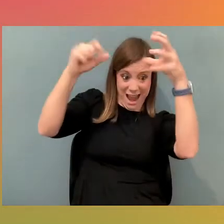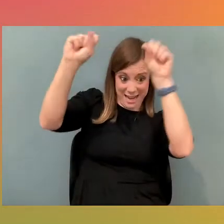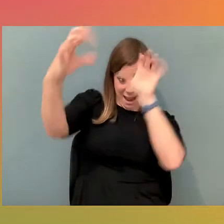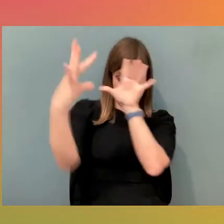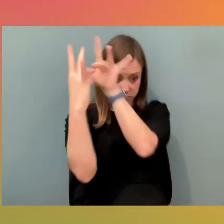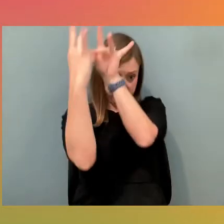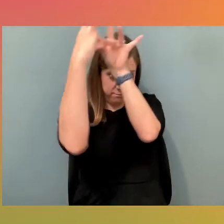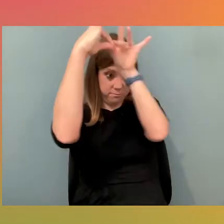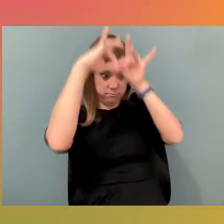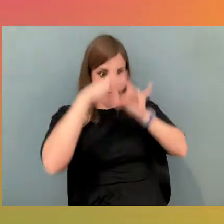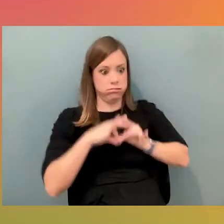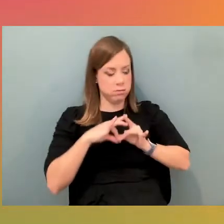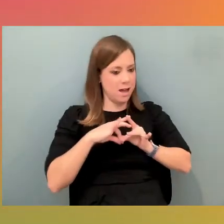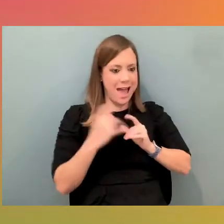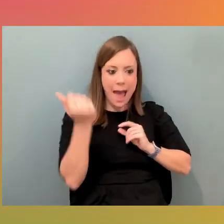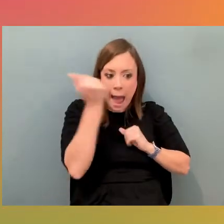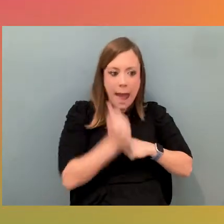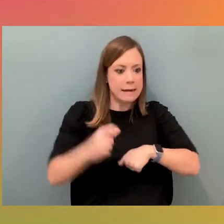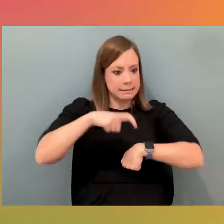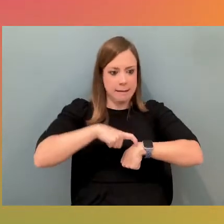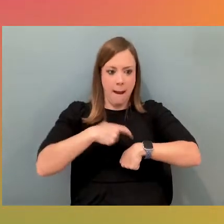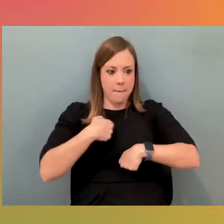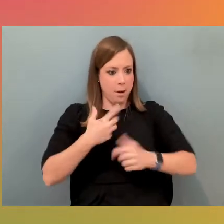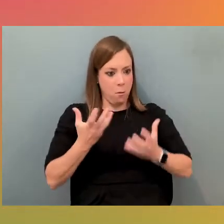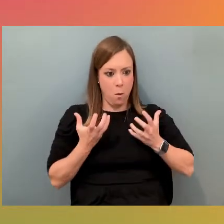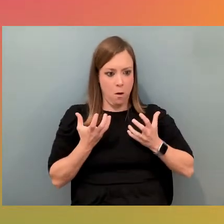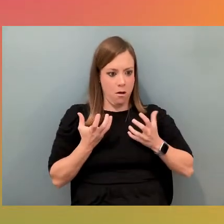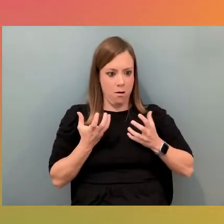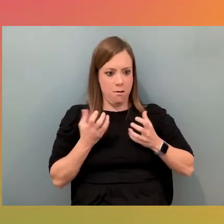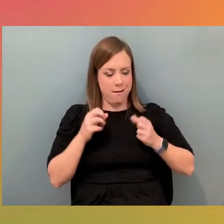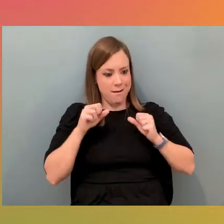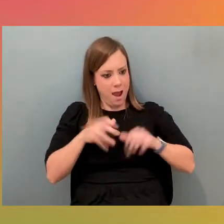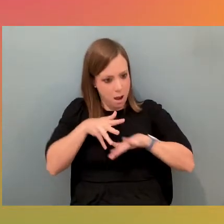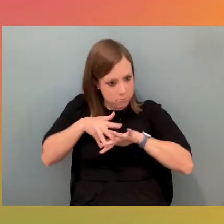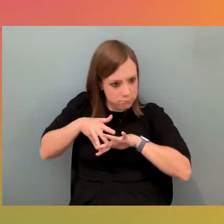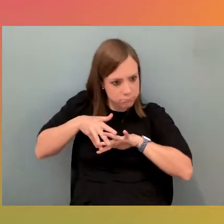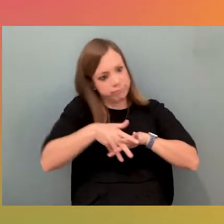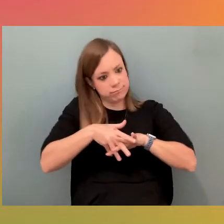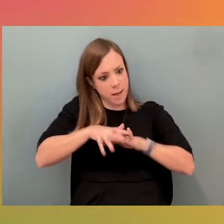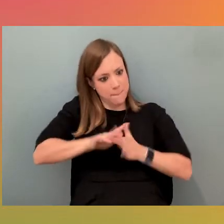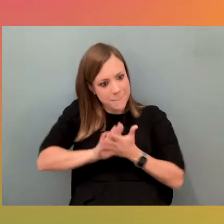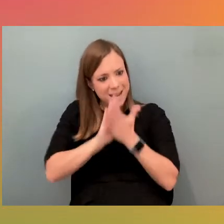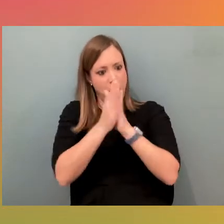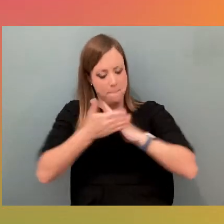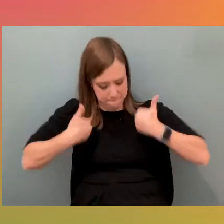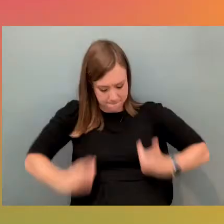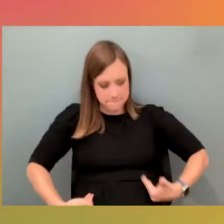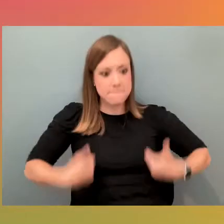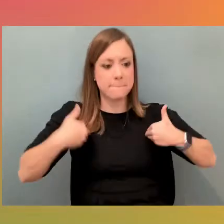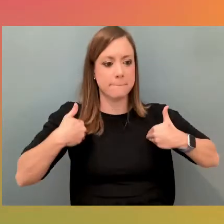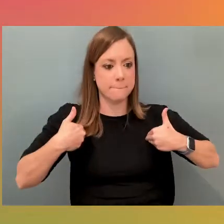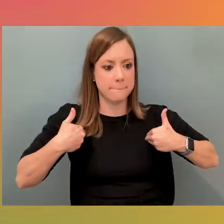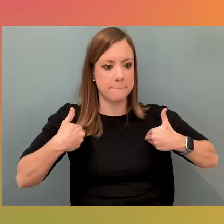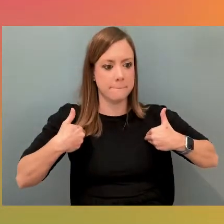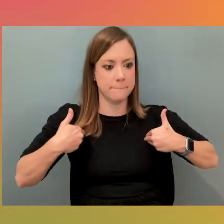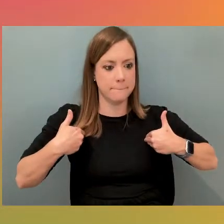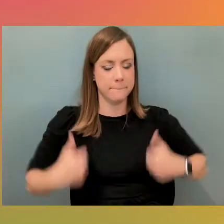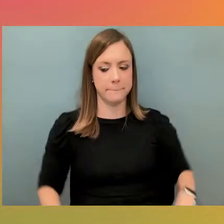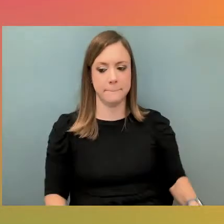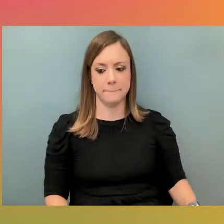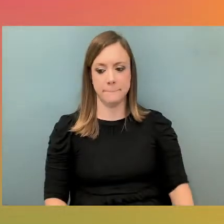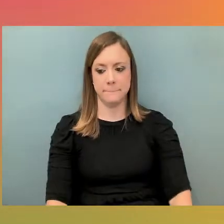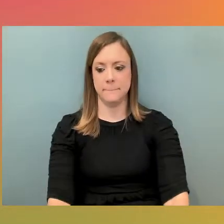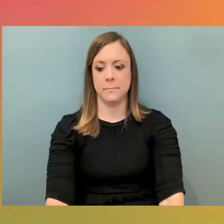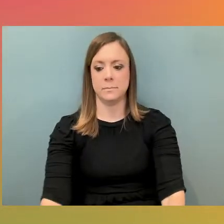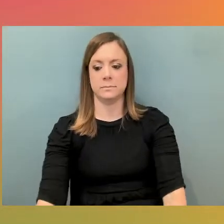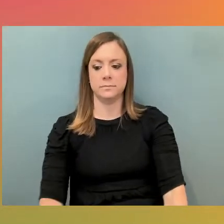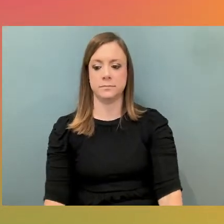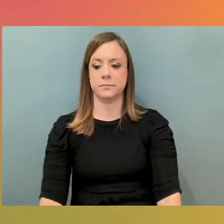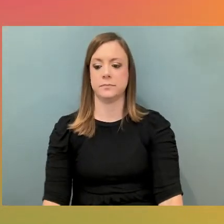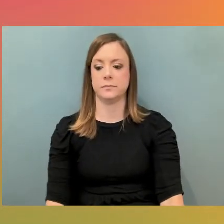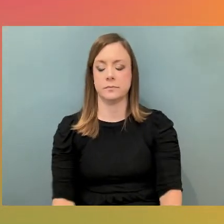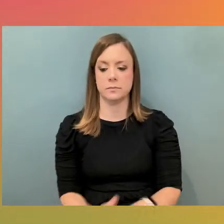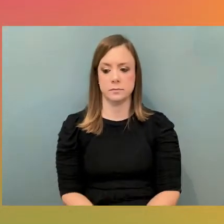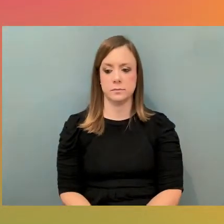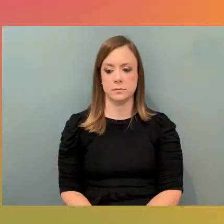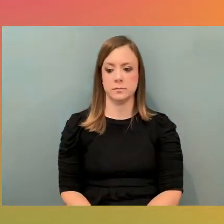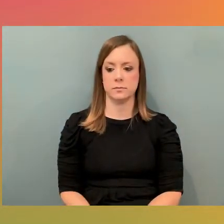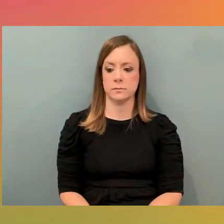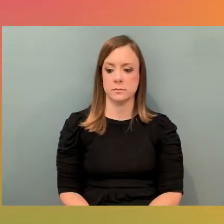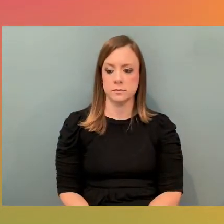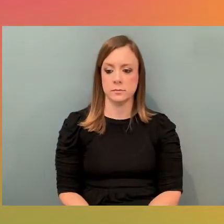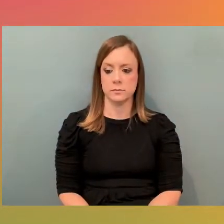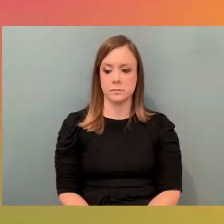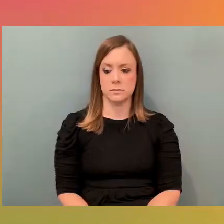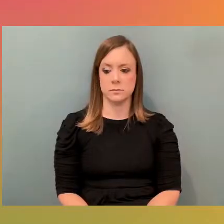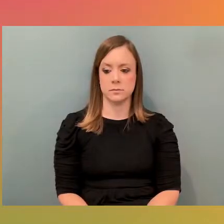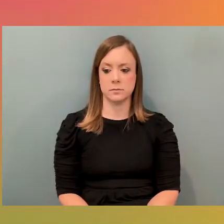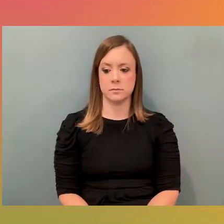TIME YOU NEED.